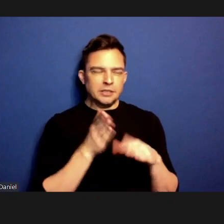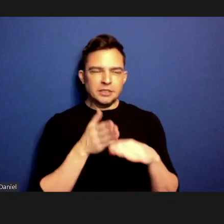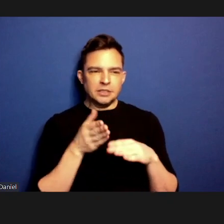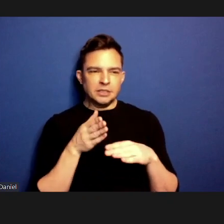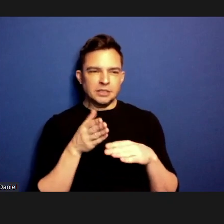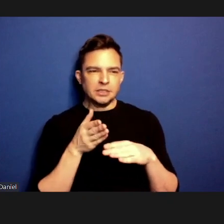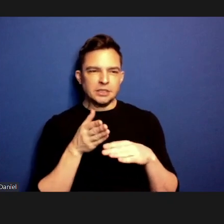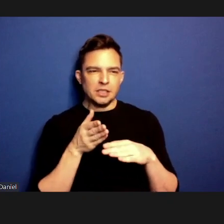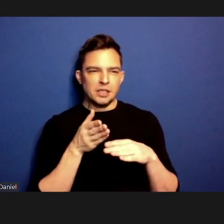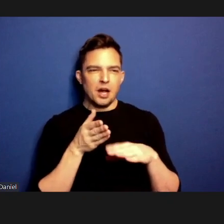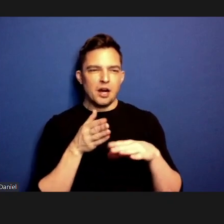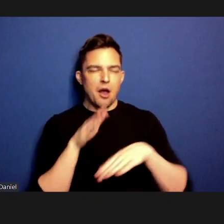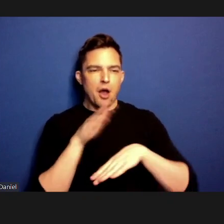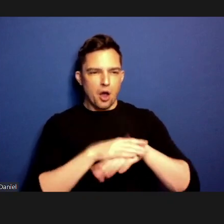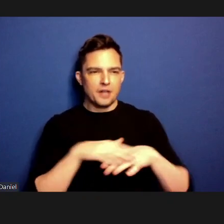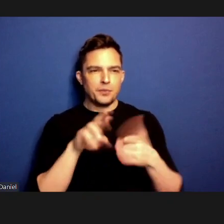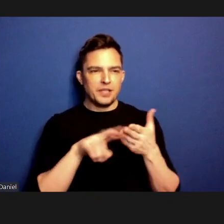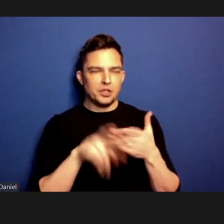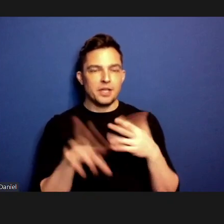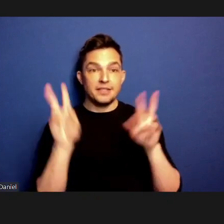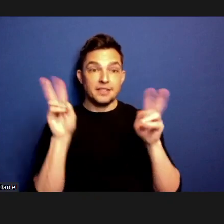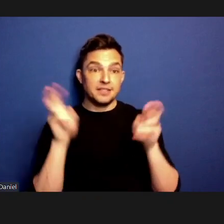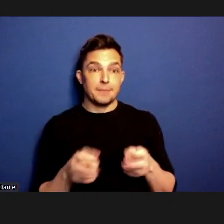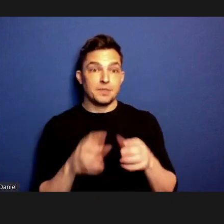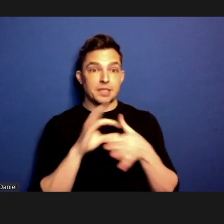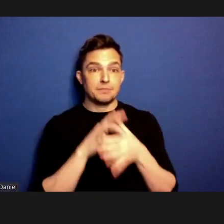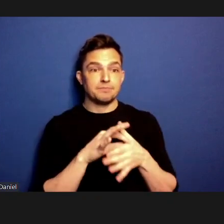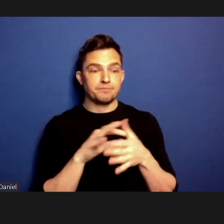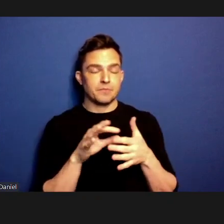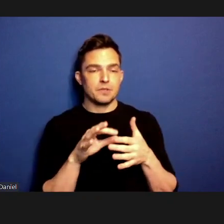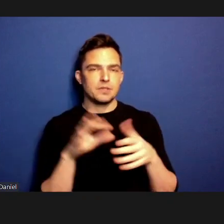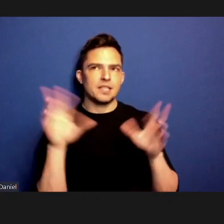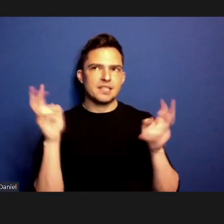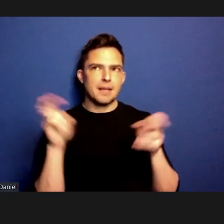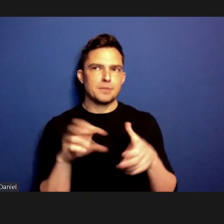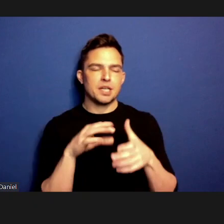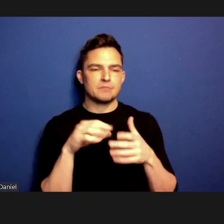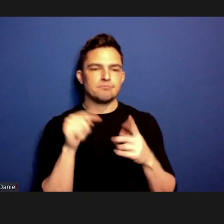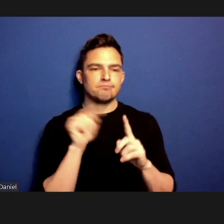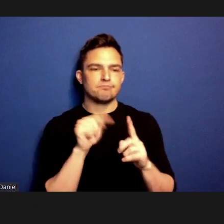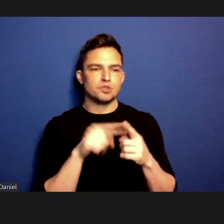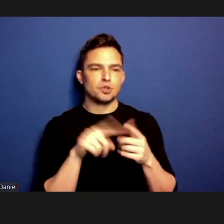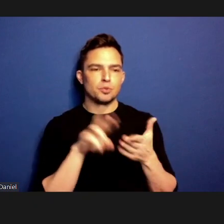often the subject matter of research. And so that is one of the big intentions of this.